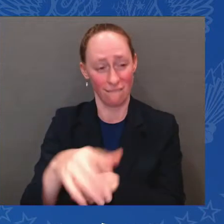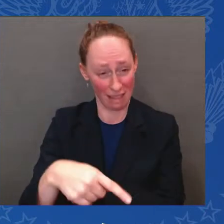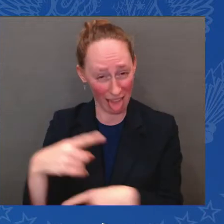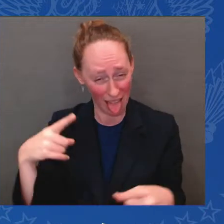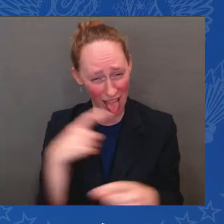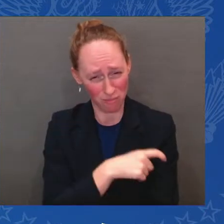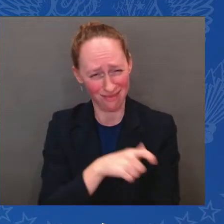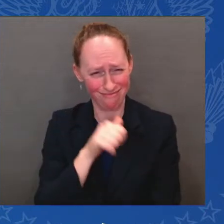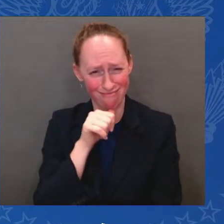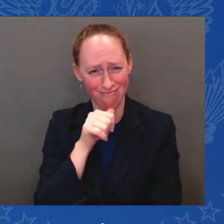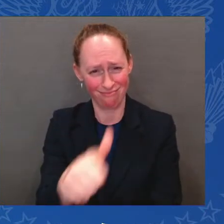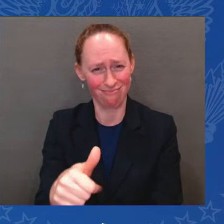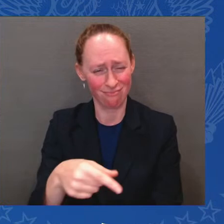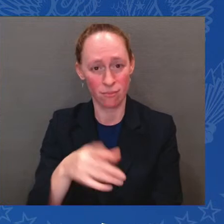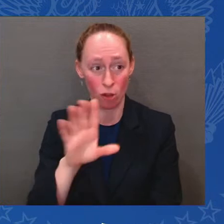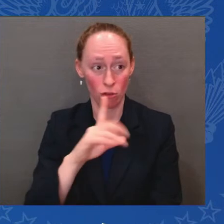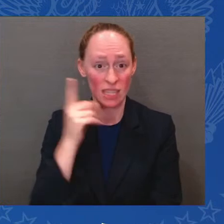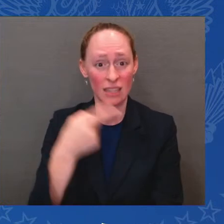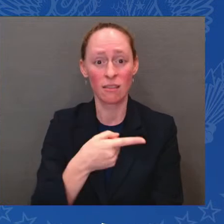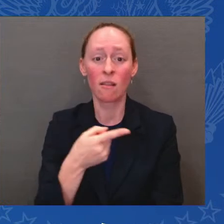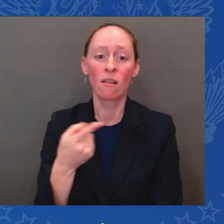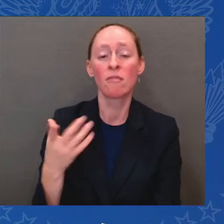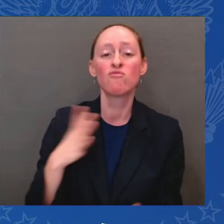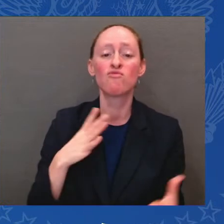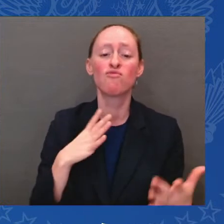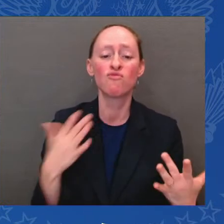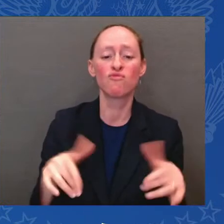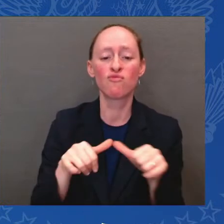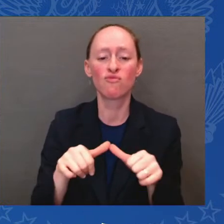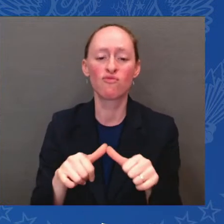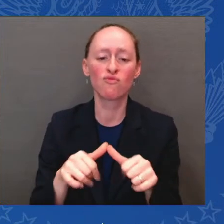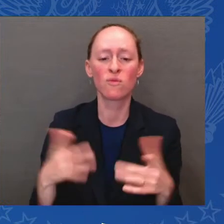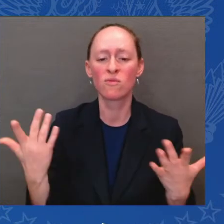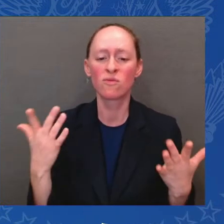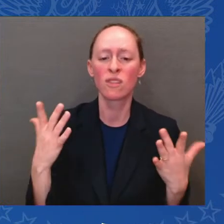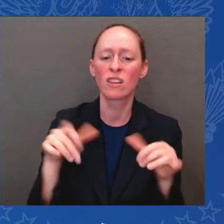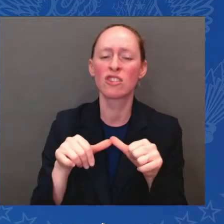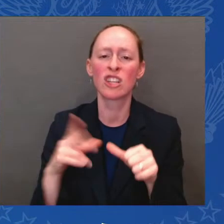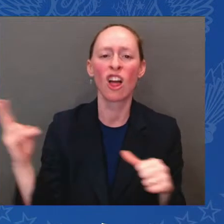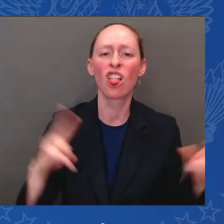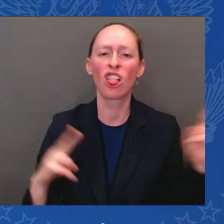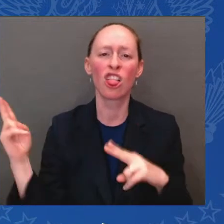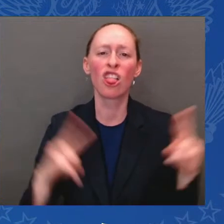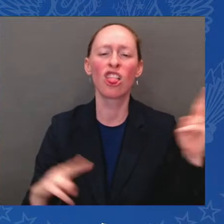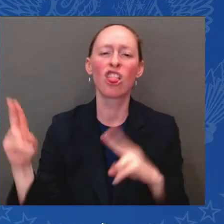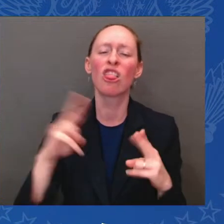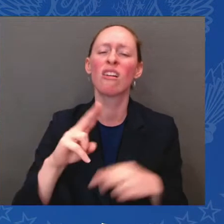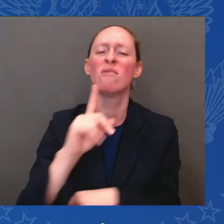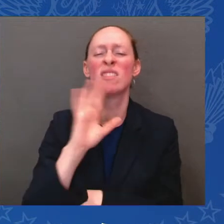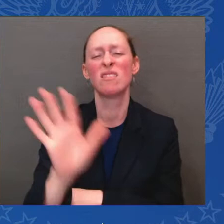there shouldn't be another crisis. There's no excuse for another crisis. Consequently, I strongly urge